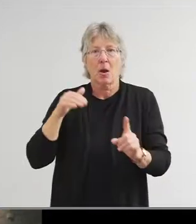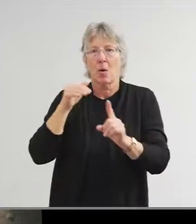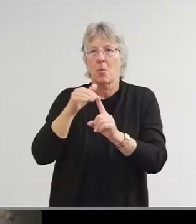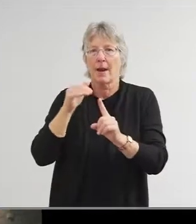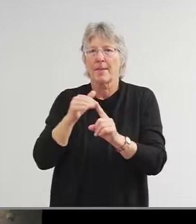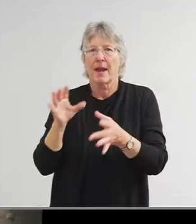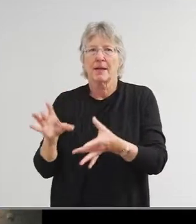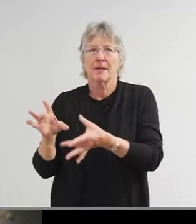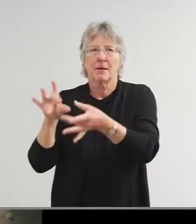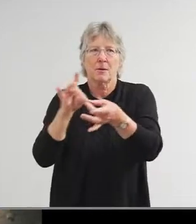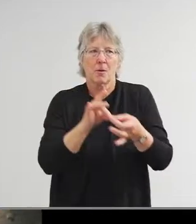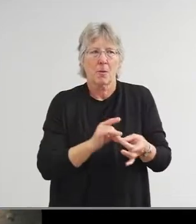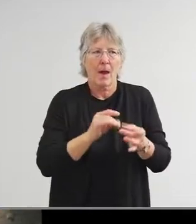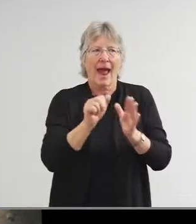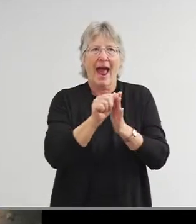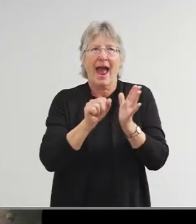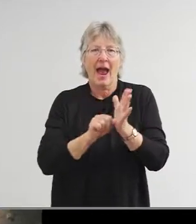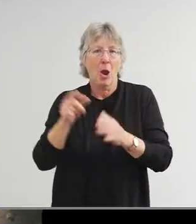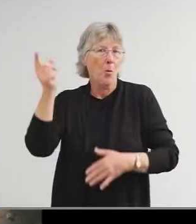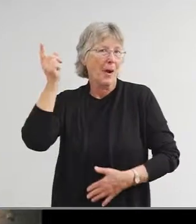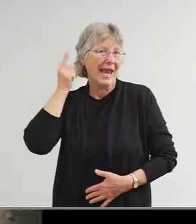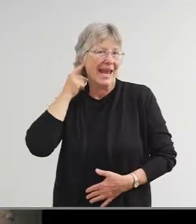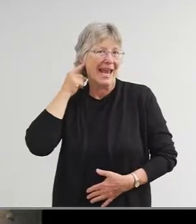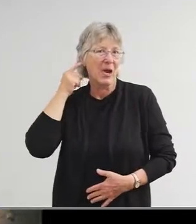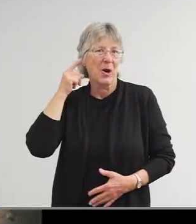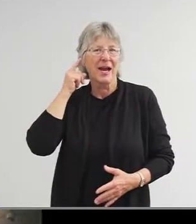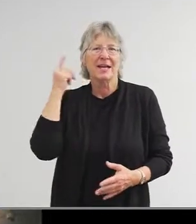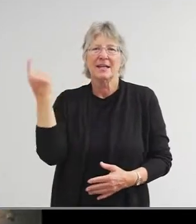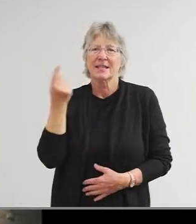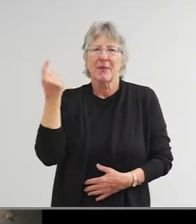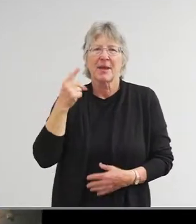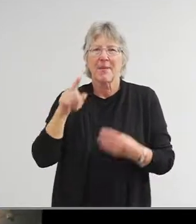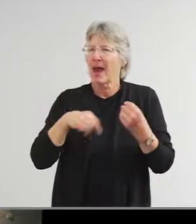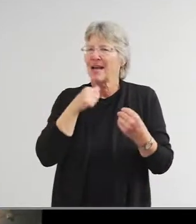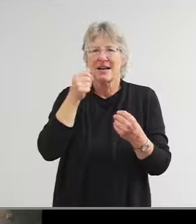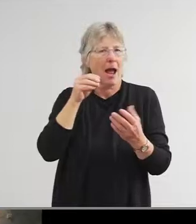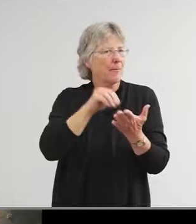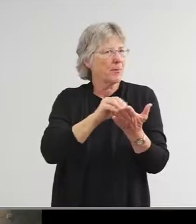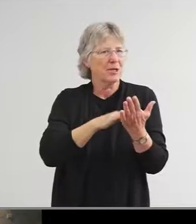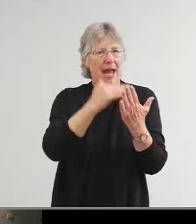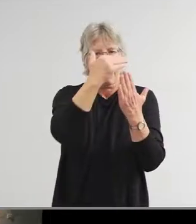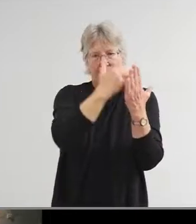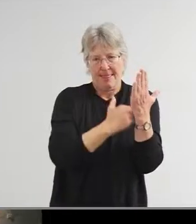when we hear testimony on an item that is not listed on the agenda, a full discussion of that topic